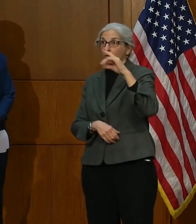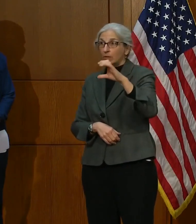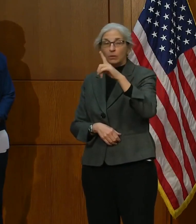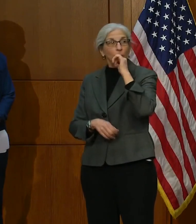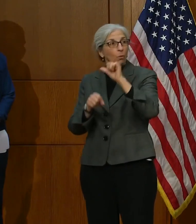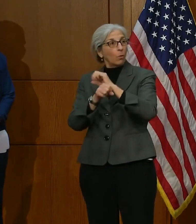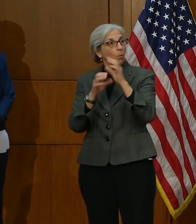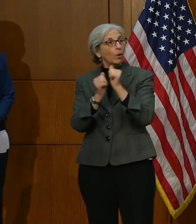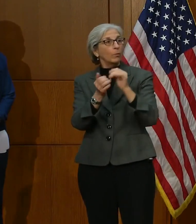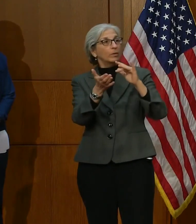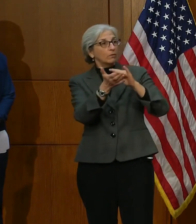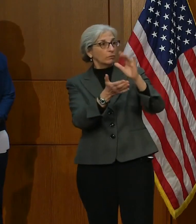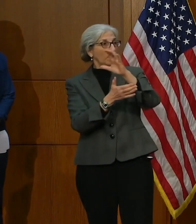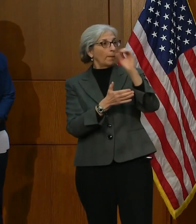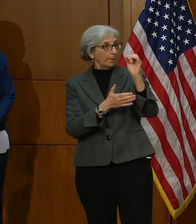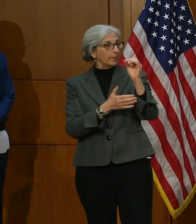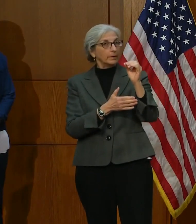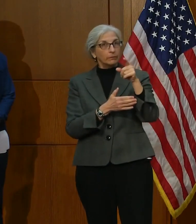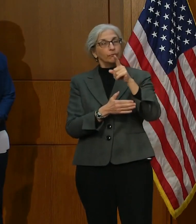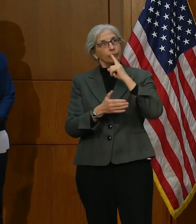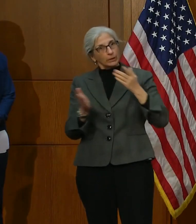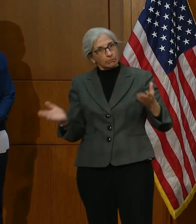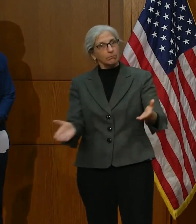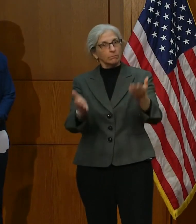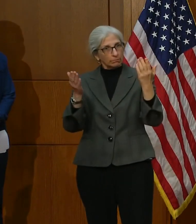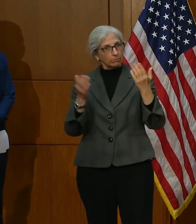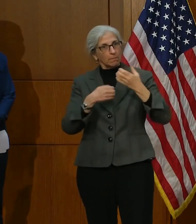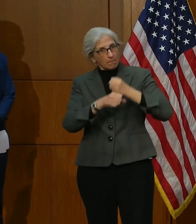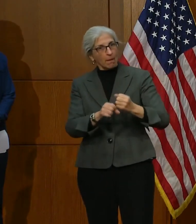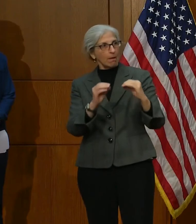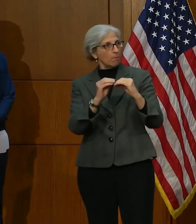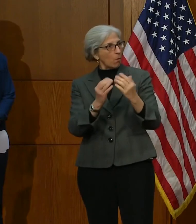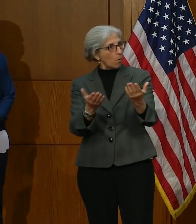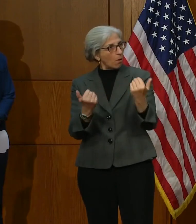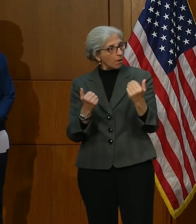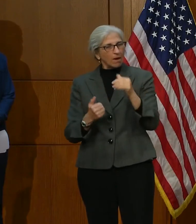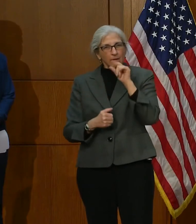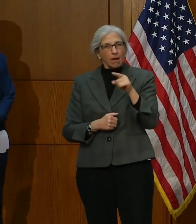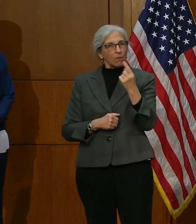WE CAN TO WORK WITH OUR LEADERS IN WASHINGTON, WHO ARE WORKING WITH THE PHARMACEUTICAL